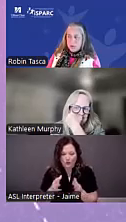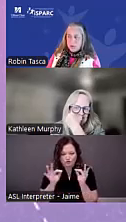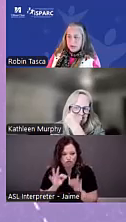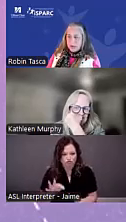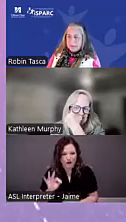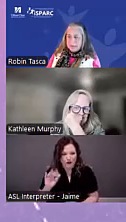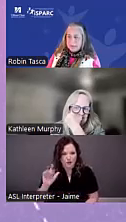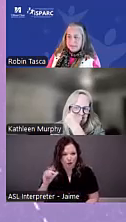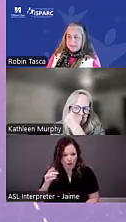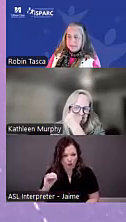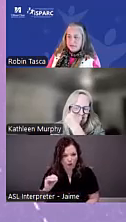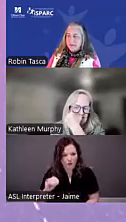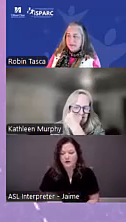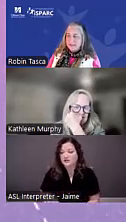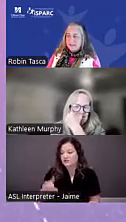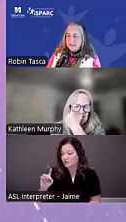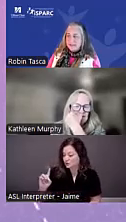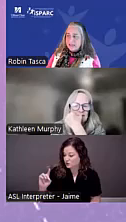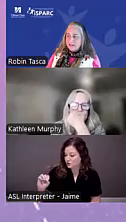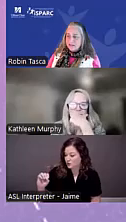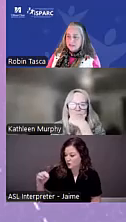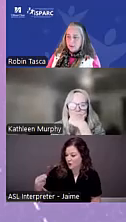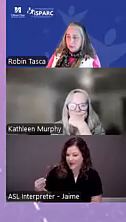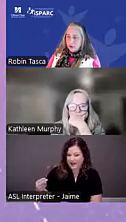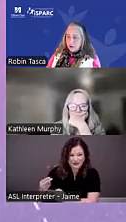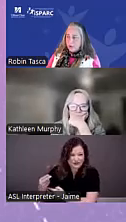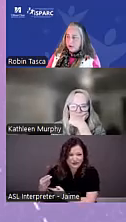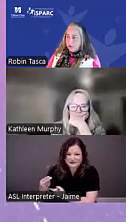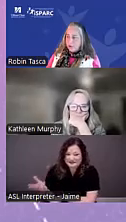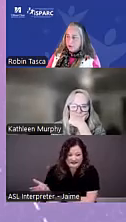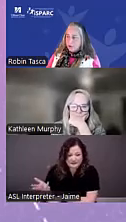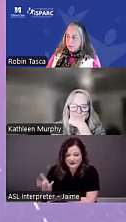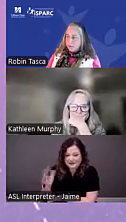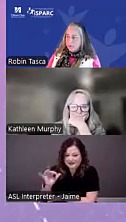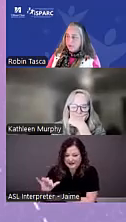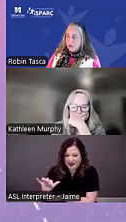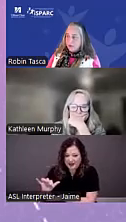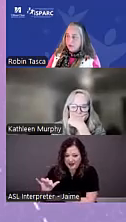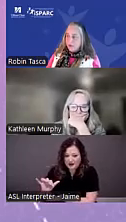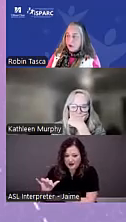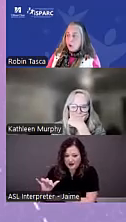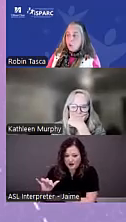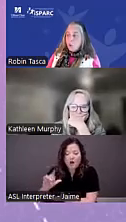So I would need to know what that is in the logo in order-- Department of Health.